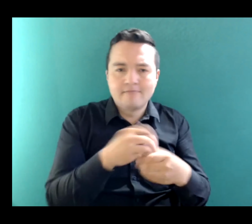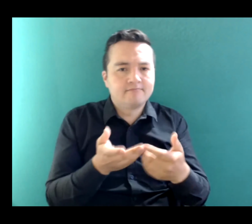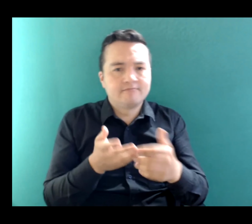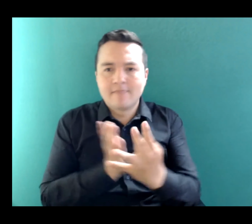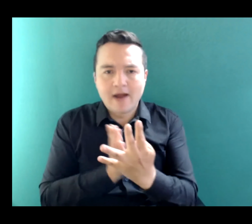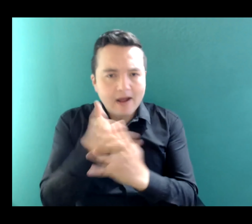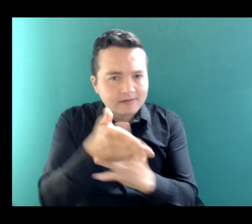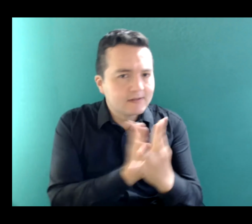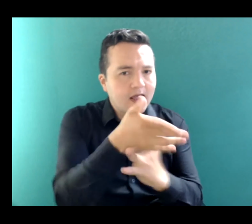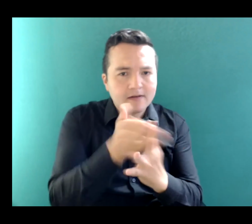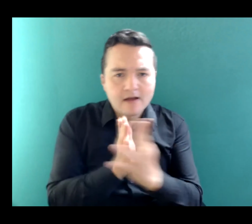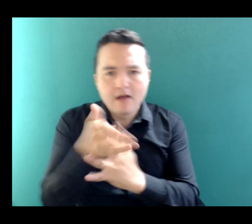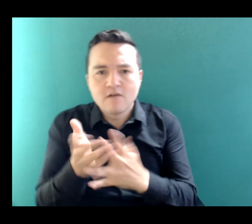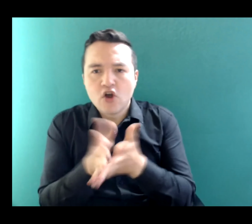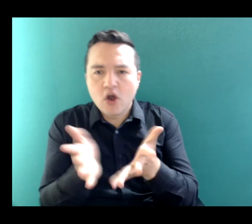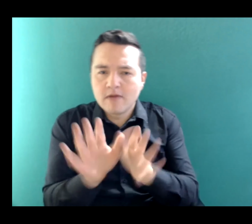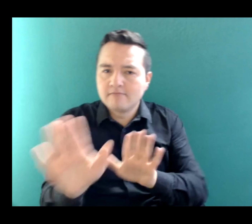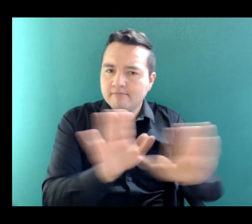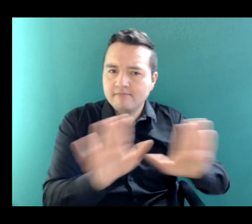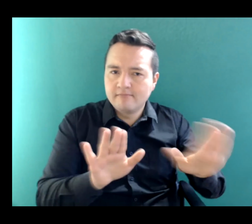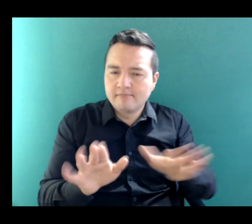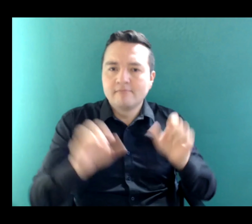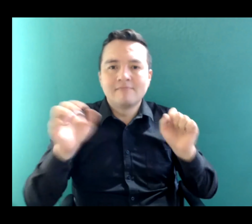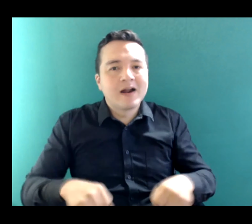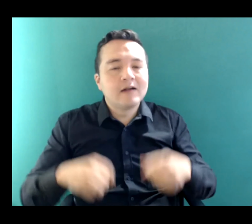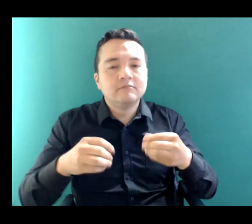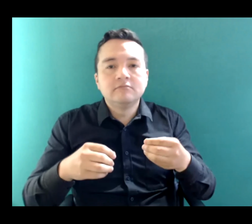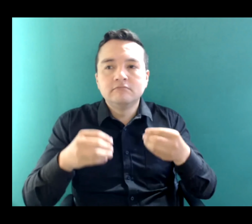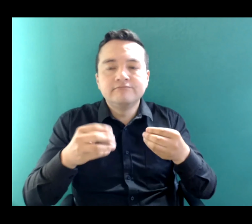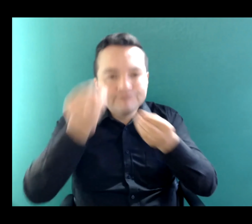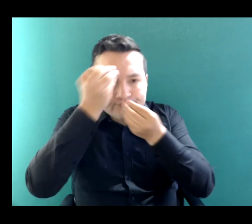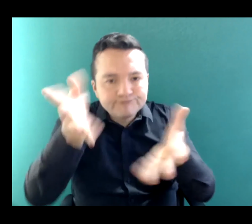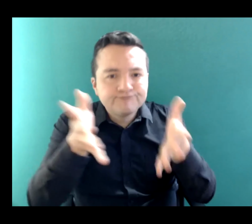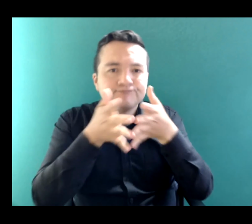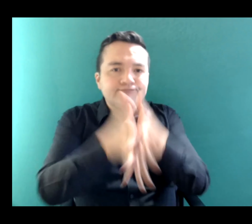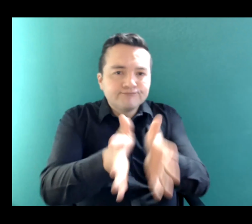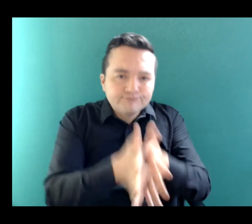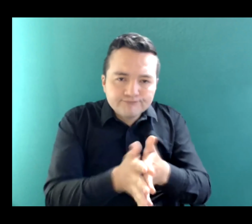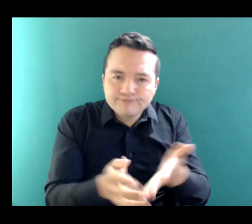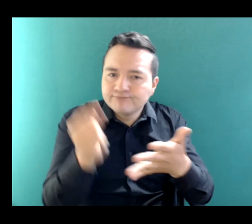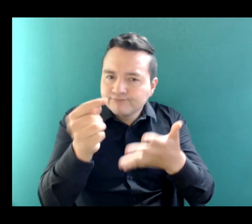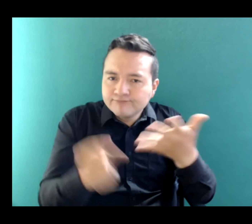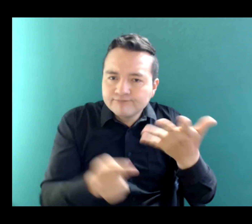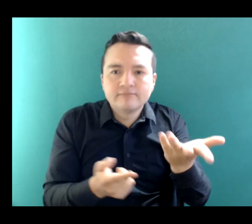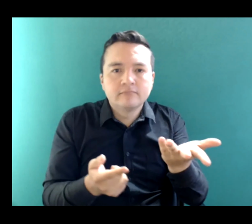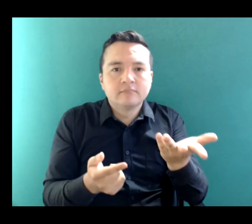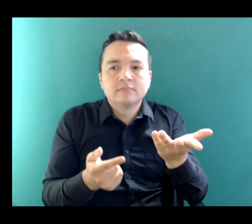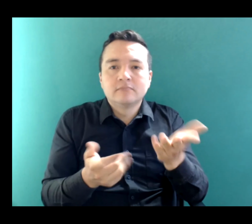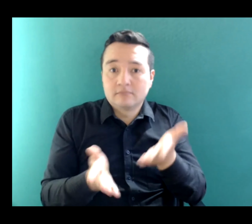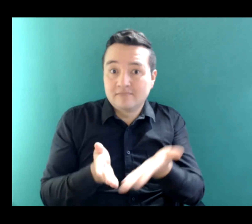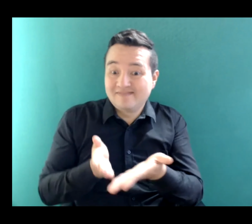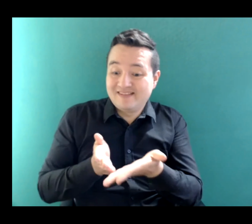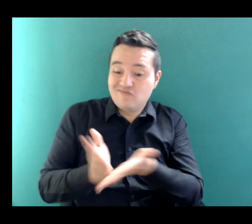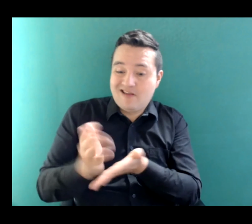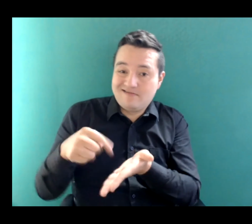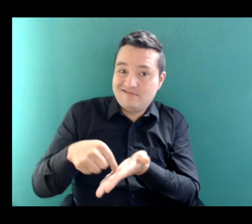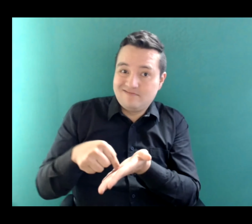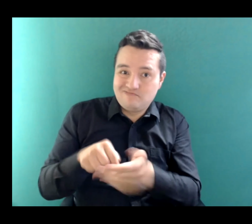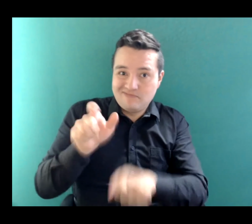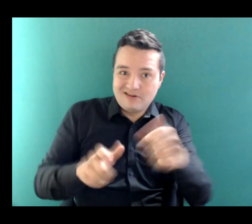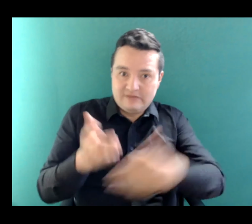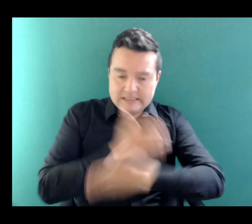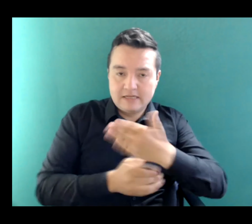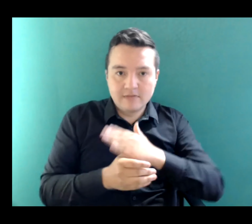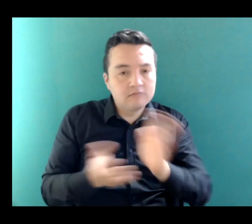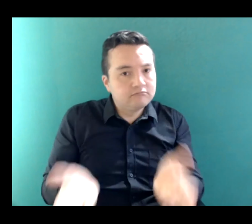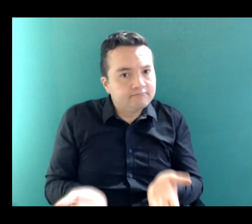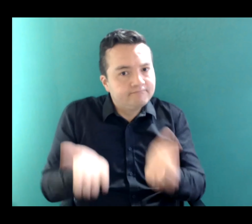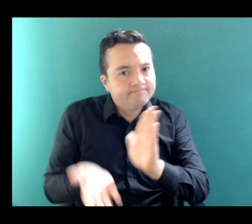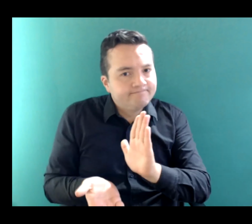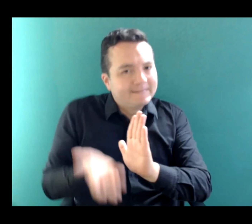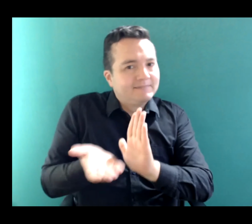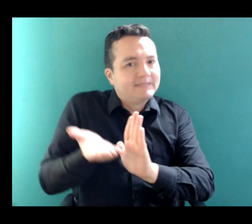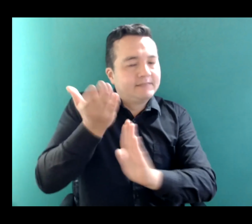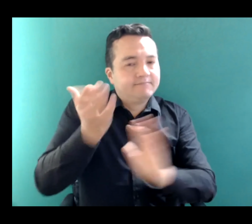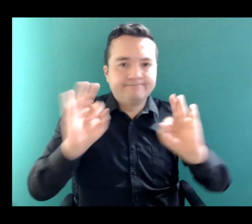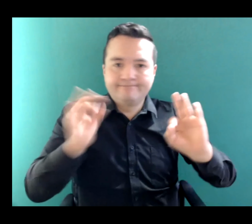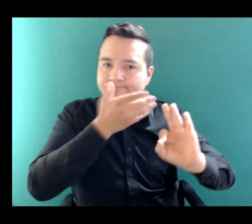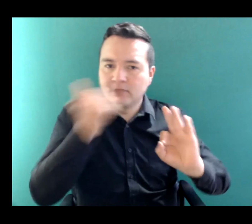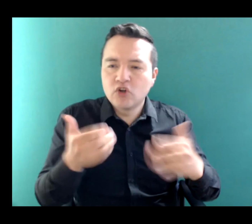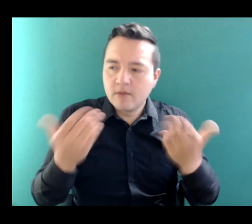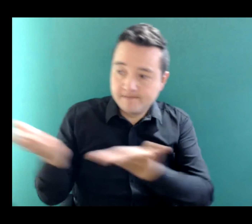It would be wonderful to share with us the experience Australia has had in promoting digital accessibility.